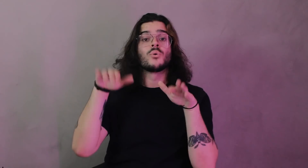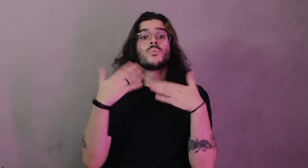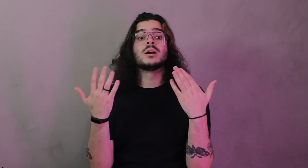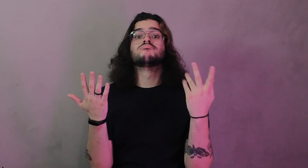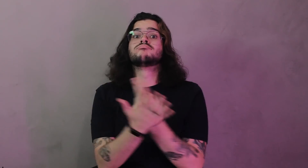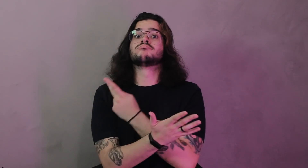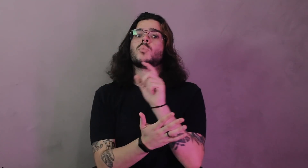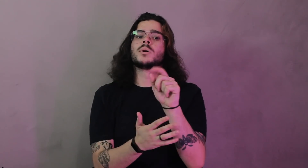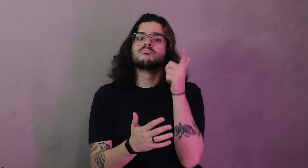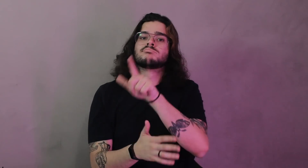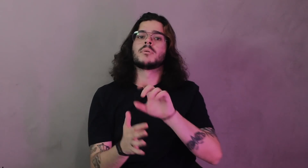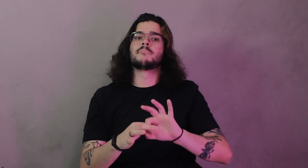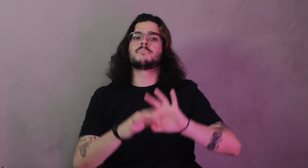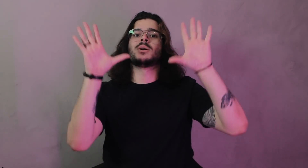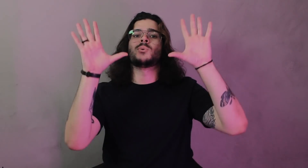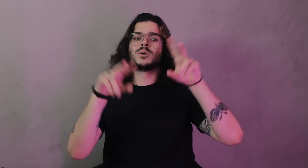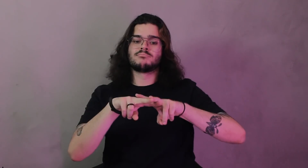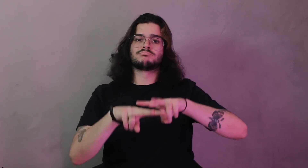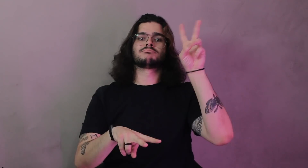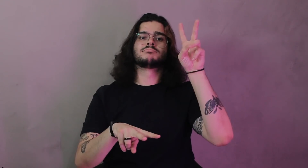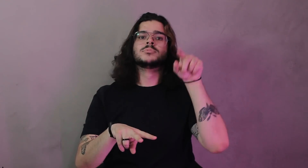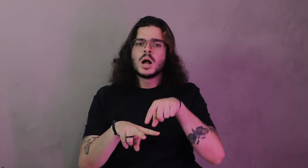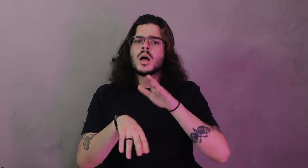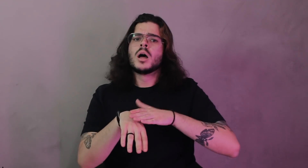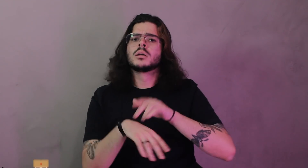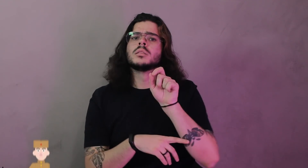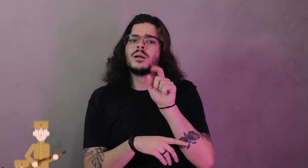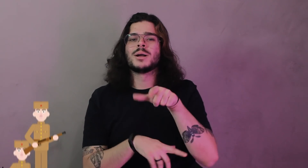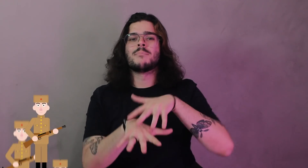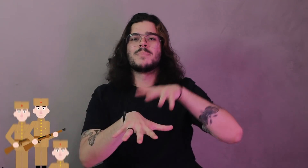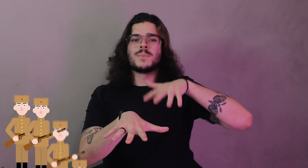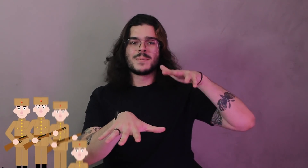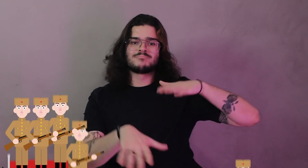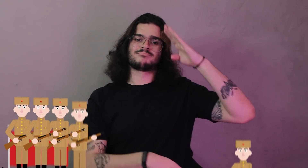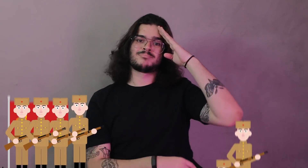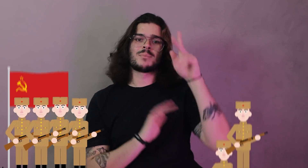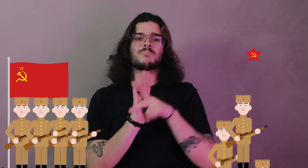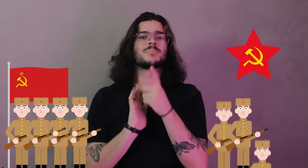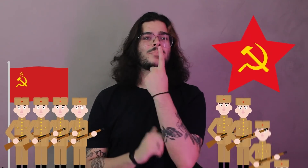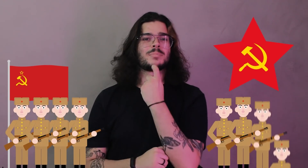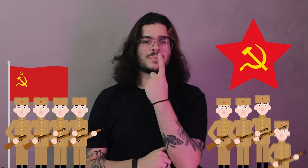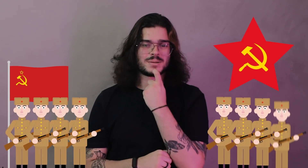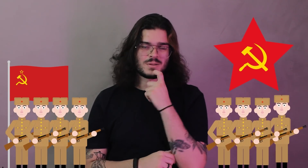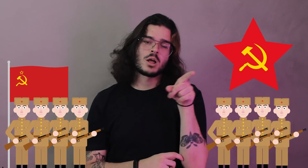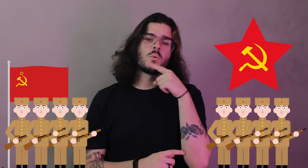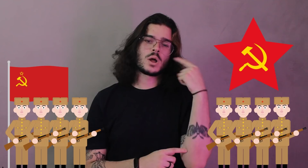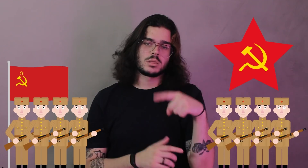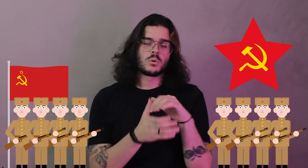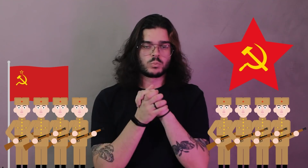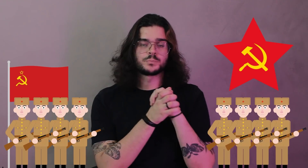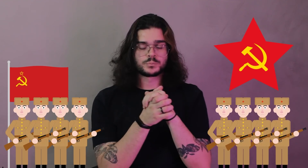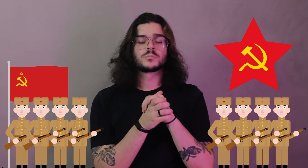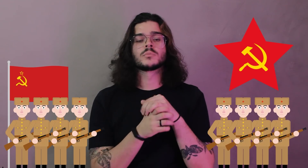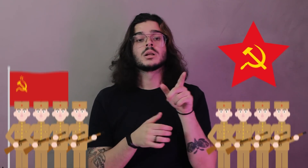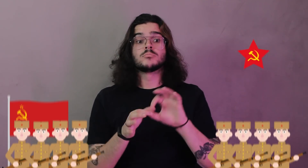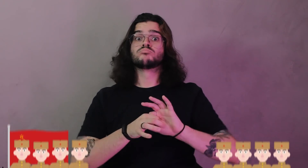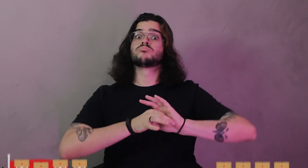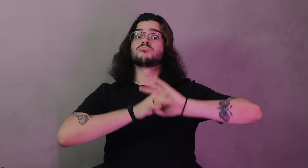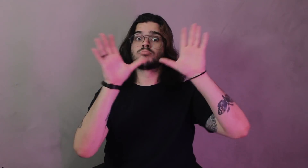as he was released by the Red Army of the USSR,